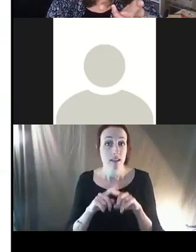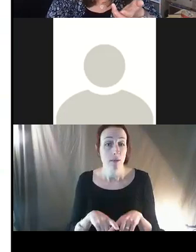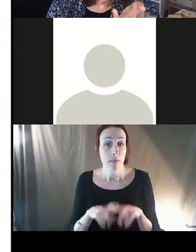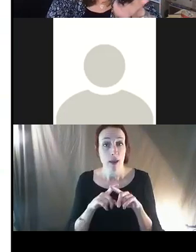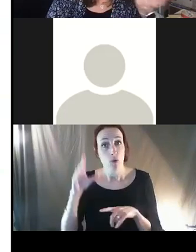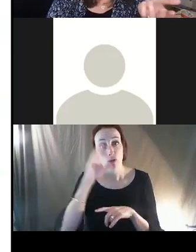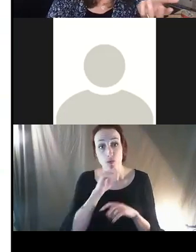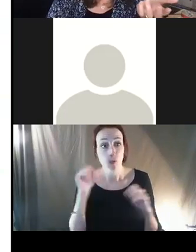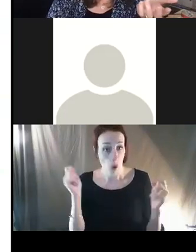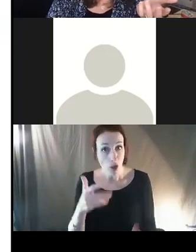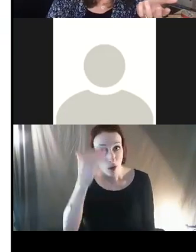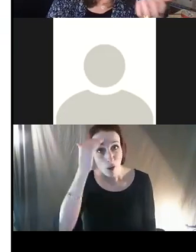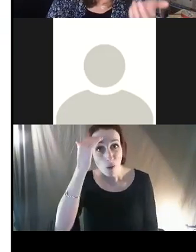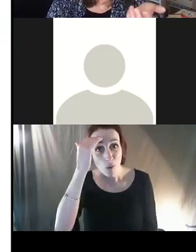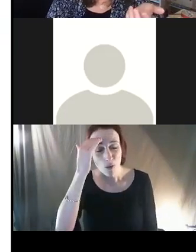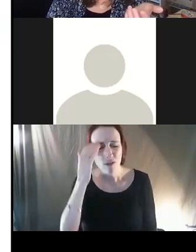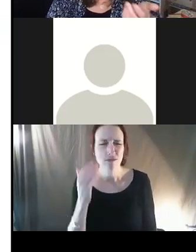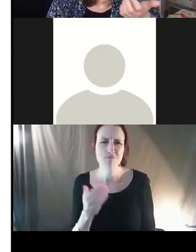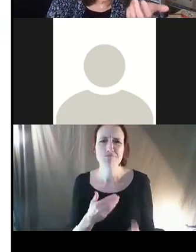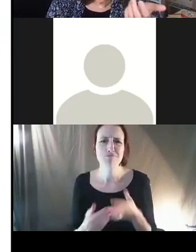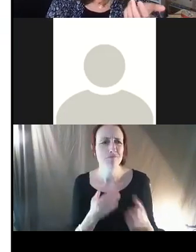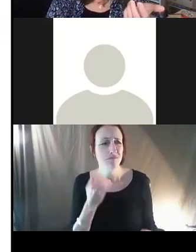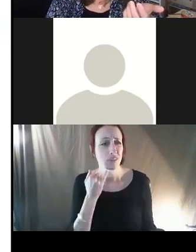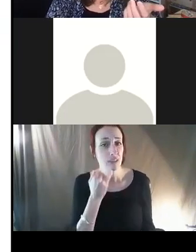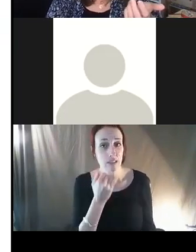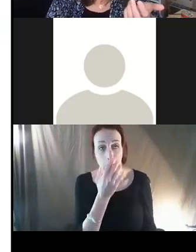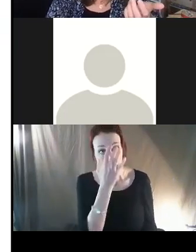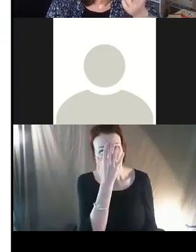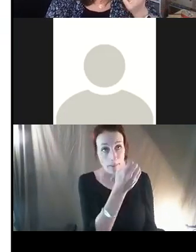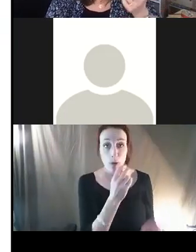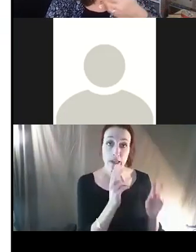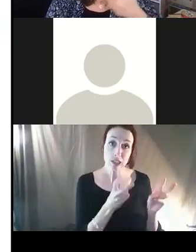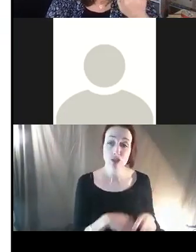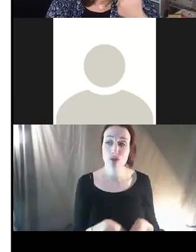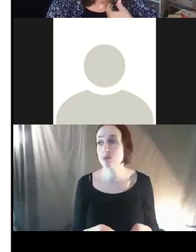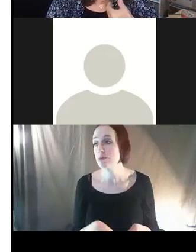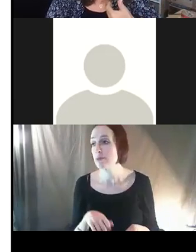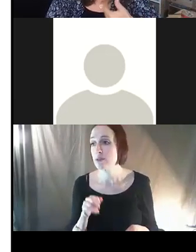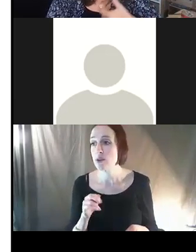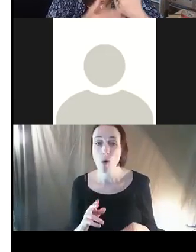So, whether it's a memory issue -- it's regular.